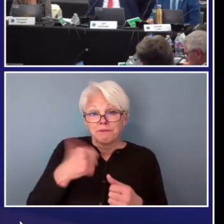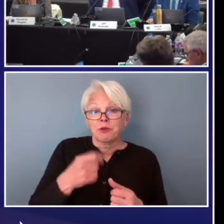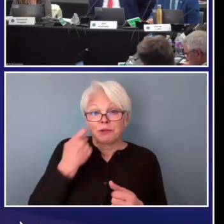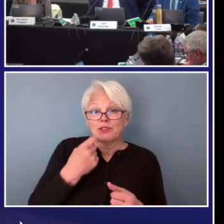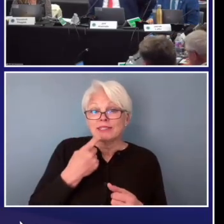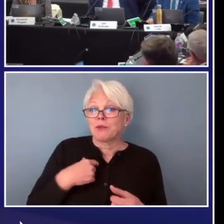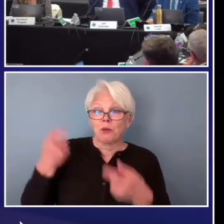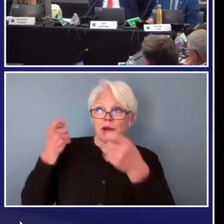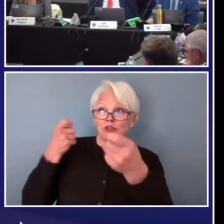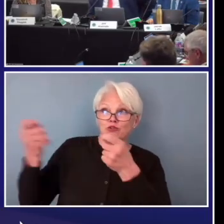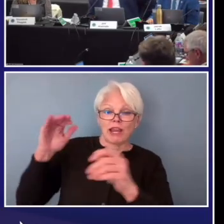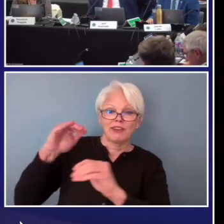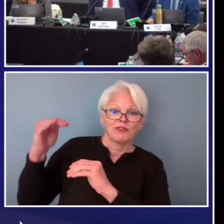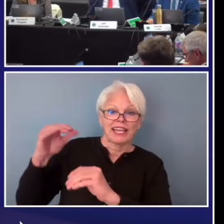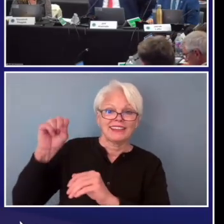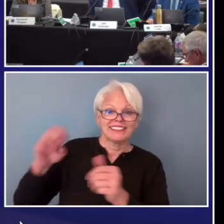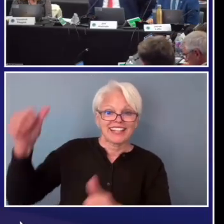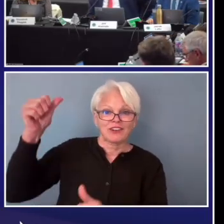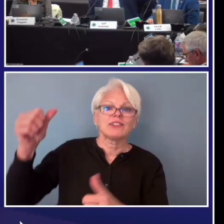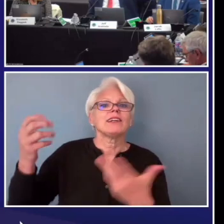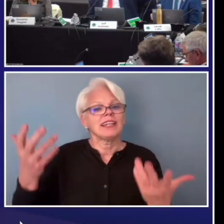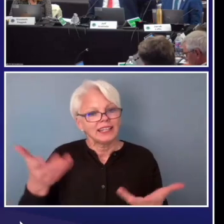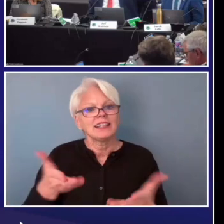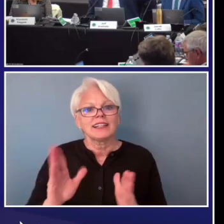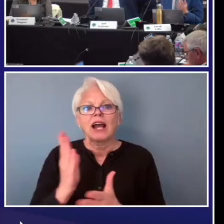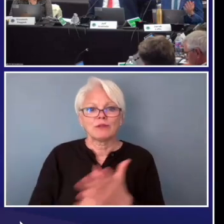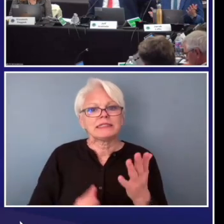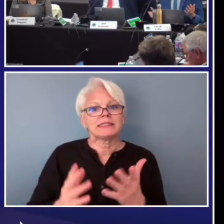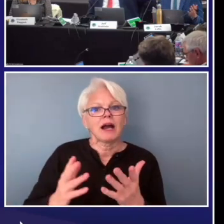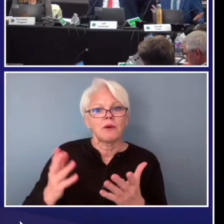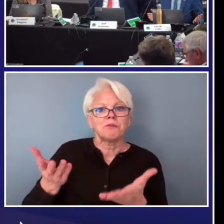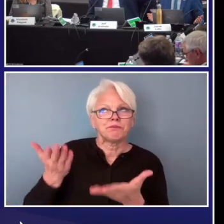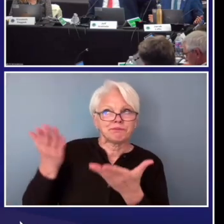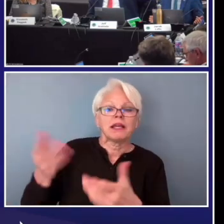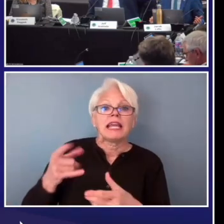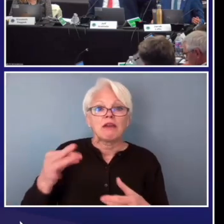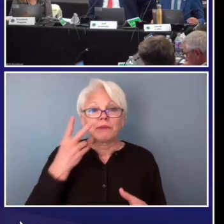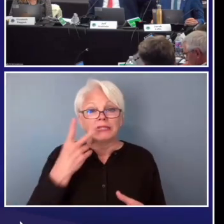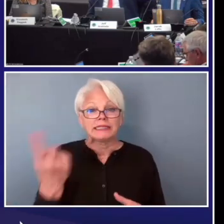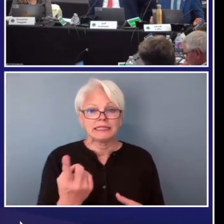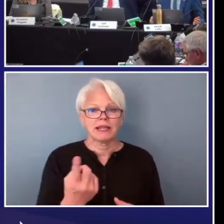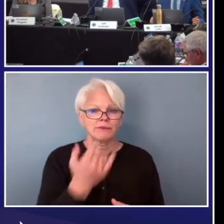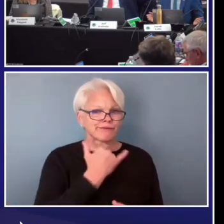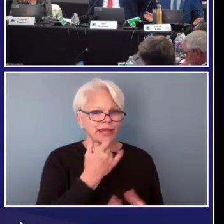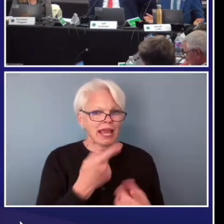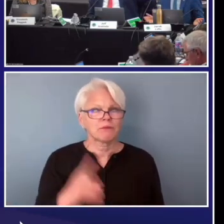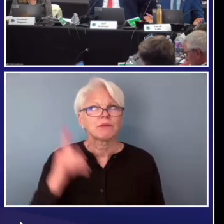It allows a little bit of deference if we see something, you know, untoward happening to step in and block.